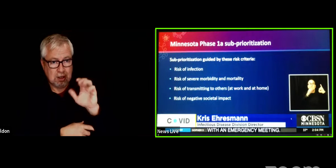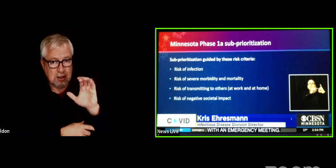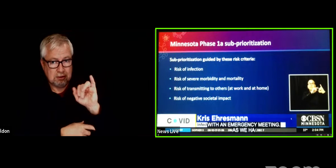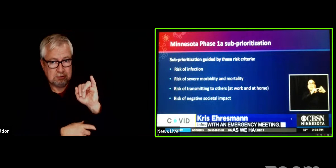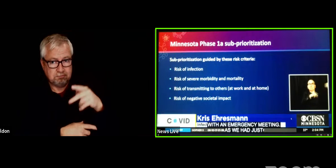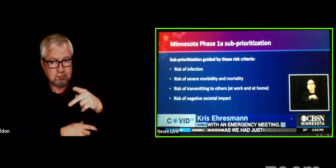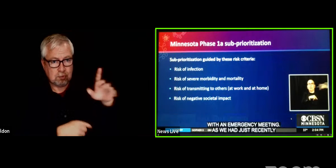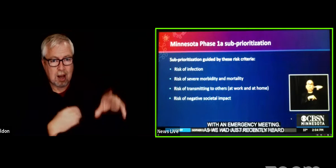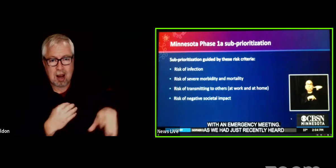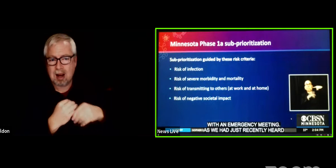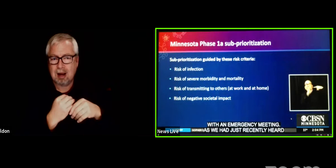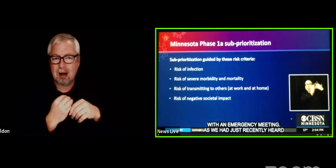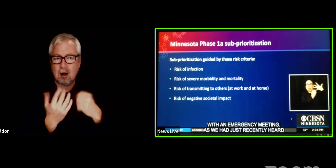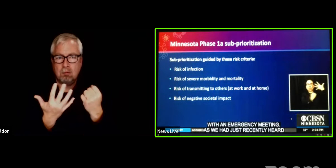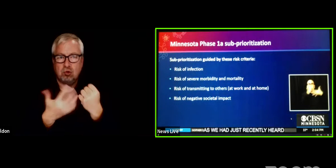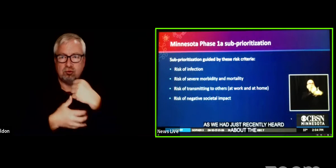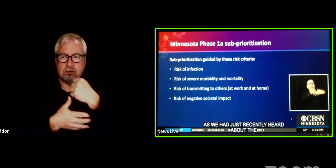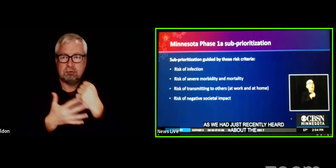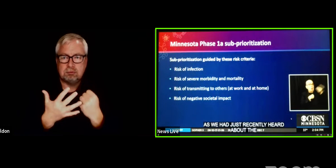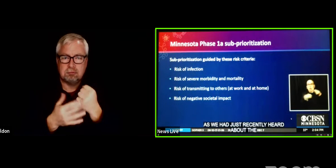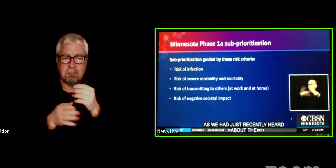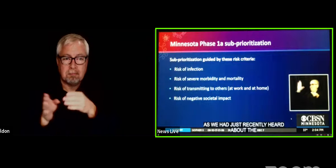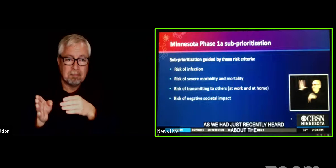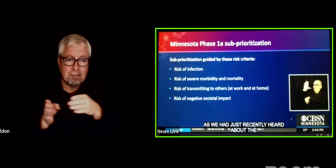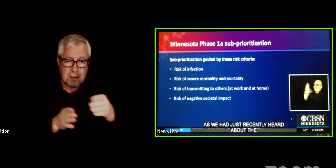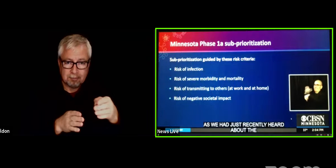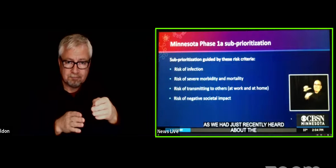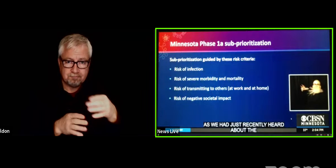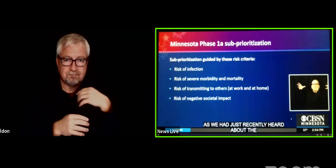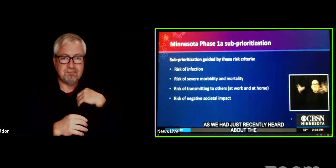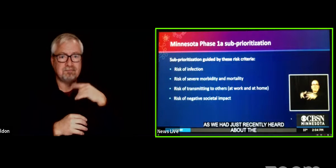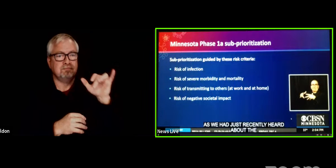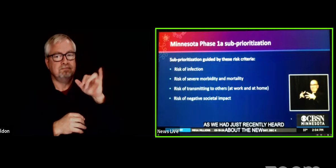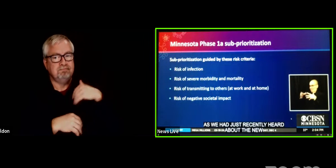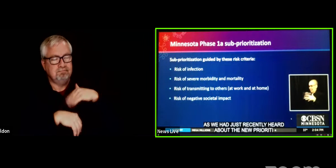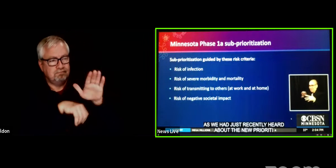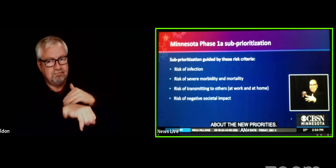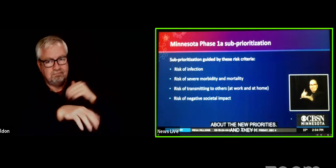US WITH THIS SUBCATEGORIZATION. AND I WANT YOU TO KNOW THAT THE GUIDANCE THAT THEY PUT